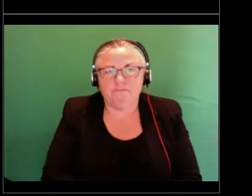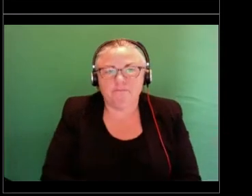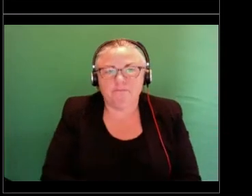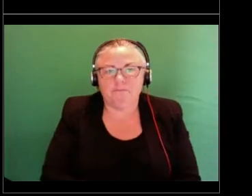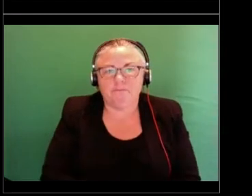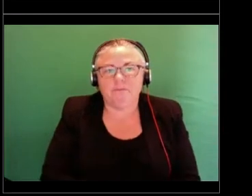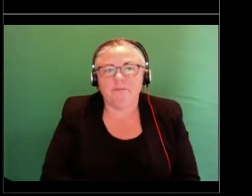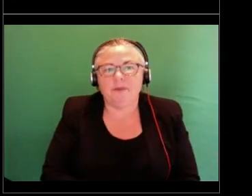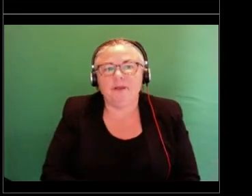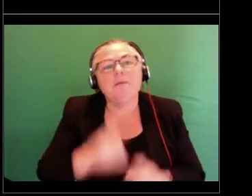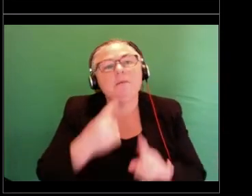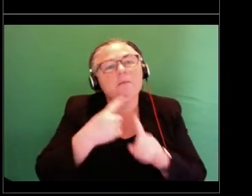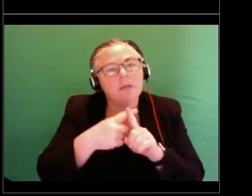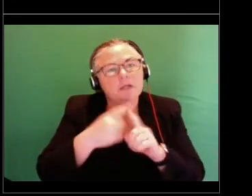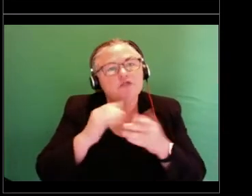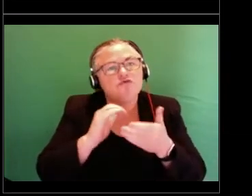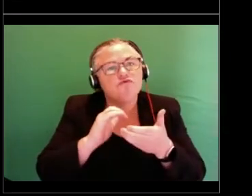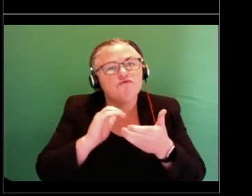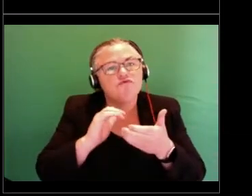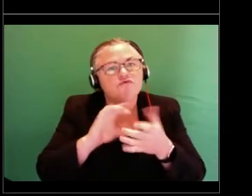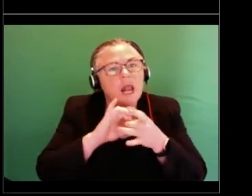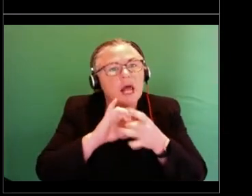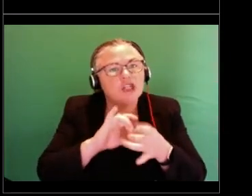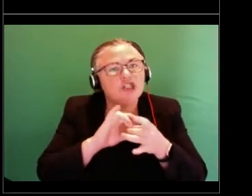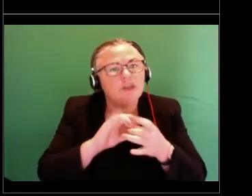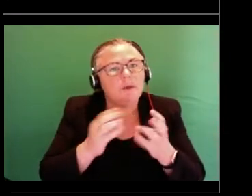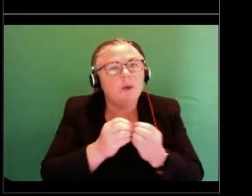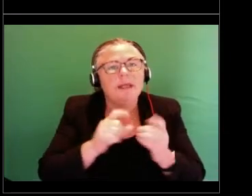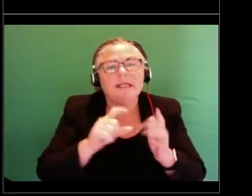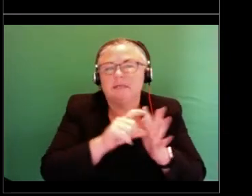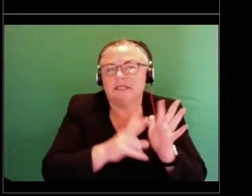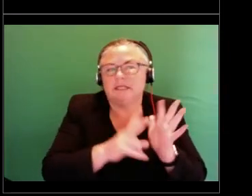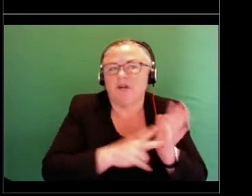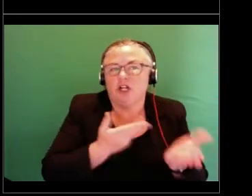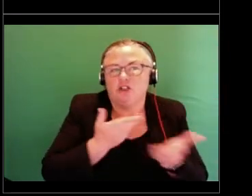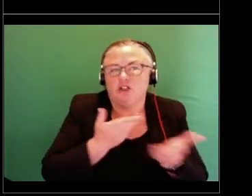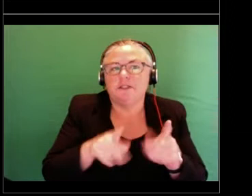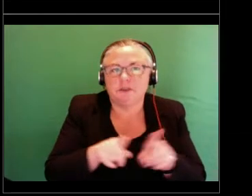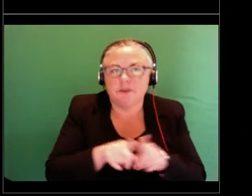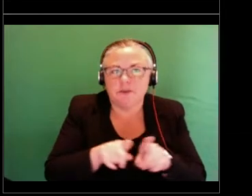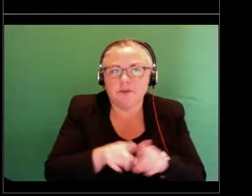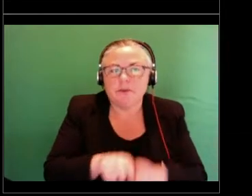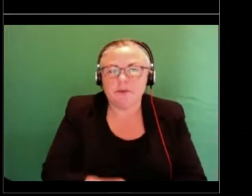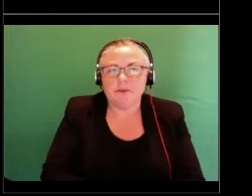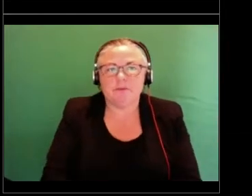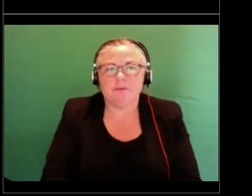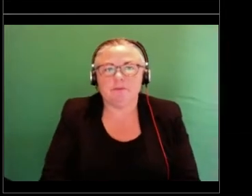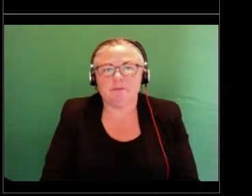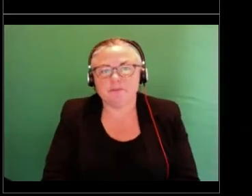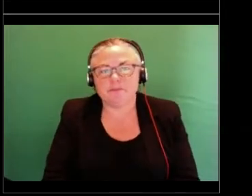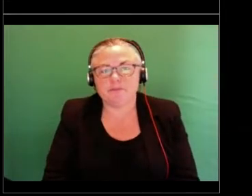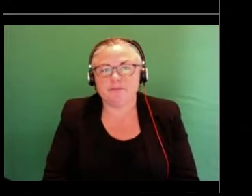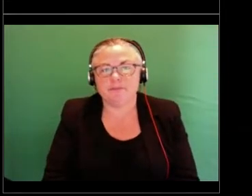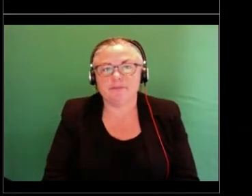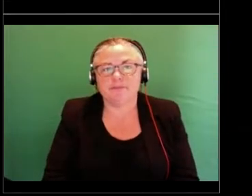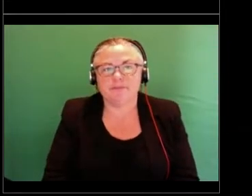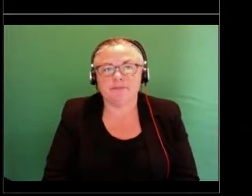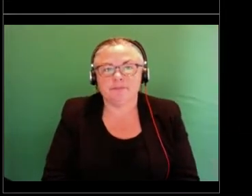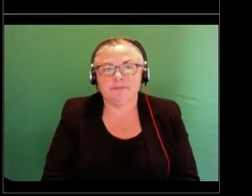Certainly financial issues following separation can be a very difficult, very relevant, issue